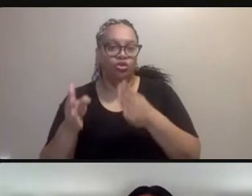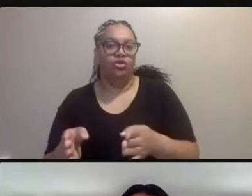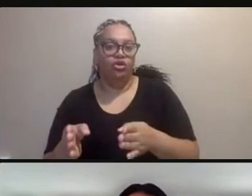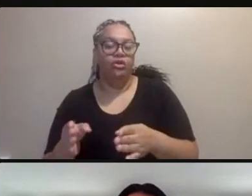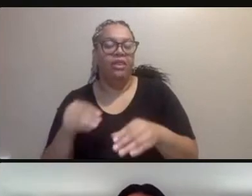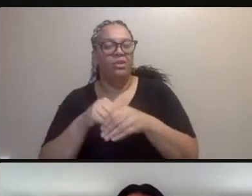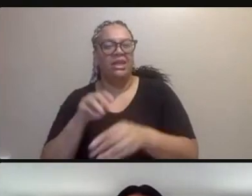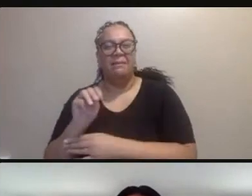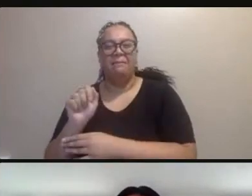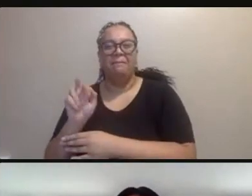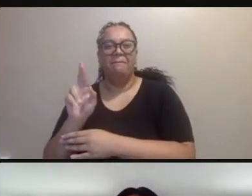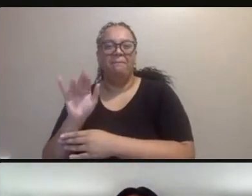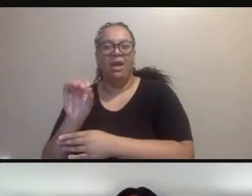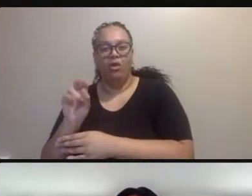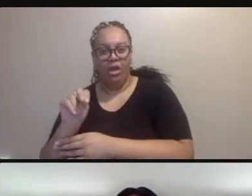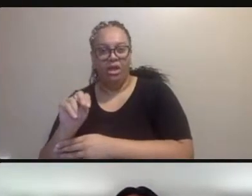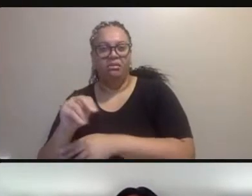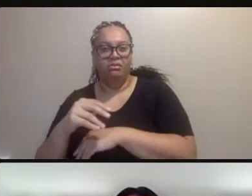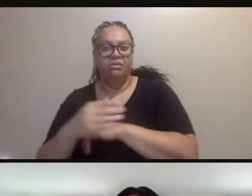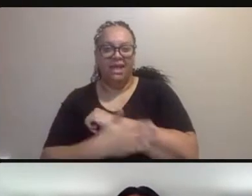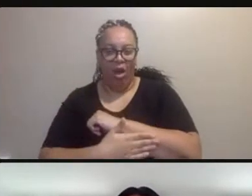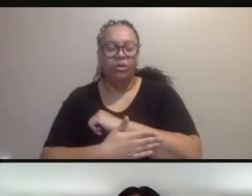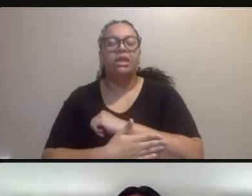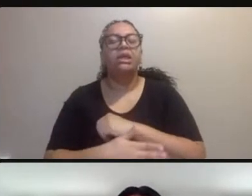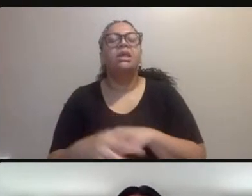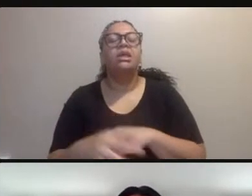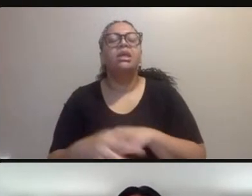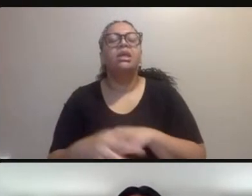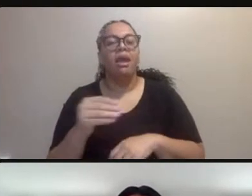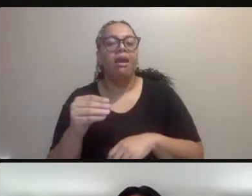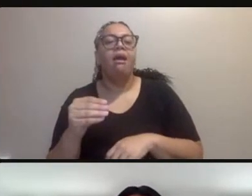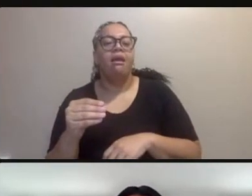I WAS A TEACHER FOR SEVEN YEARS